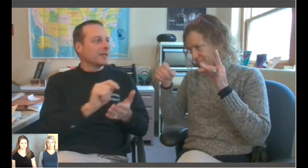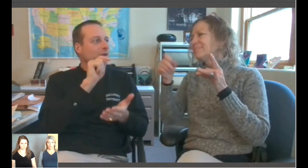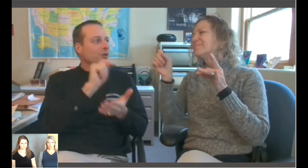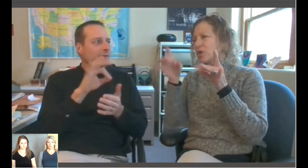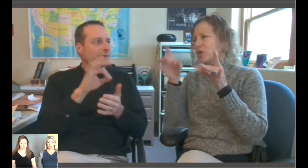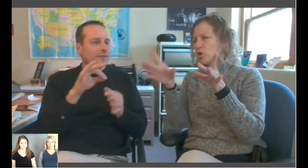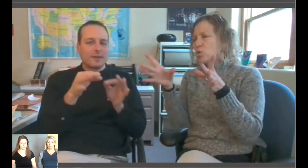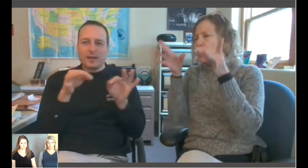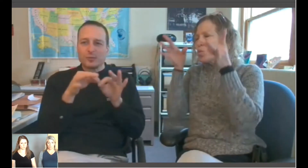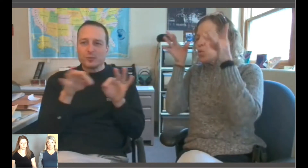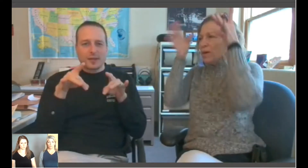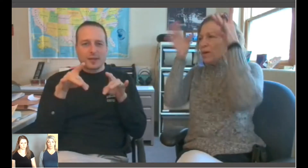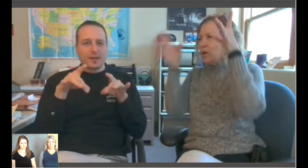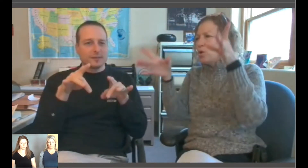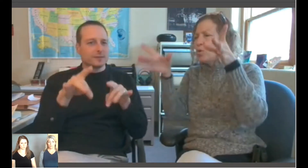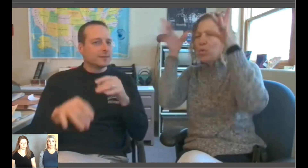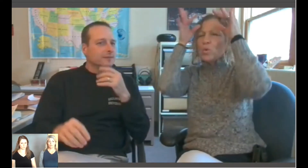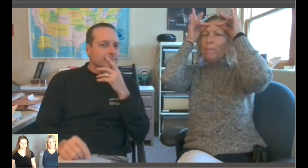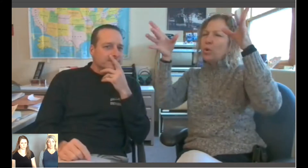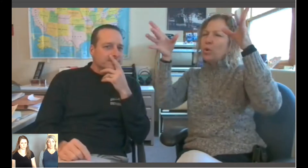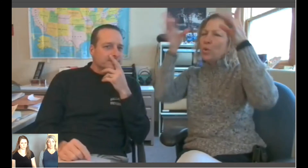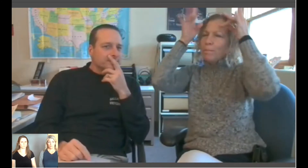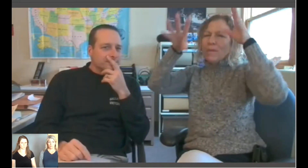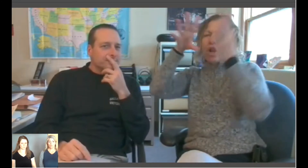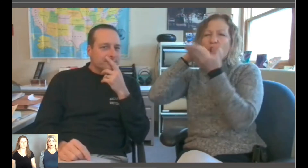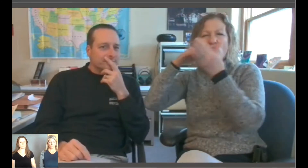Yes, it's a very critical time for language learning.